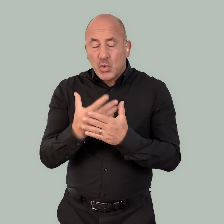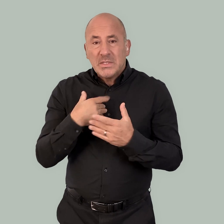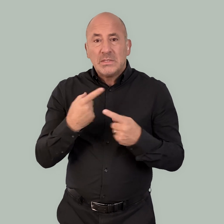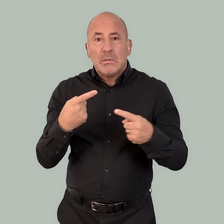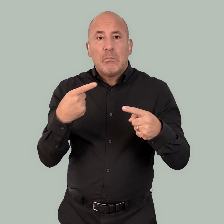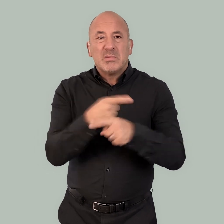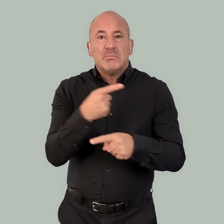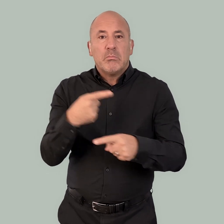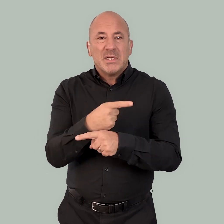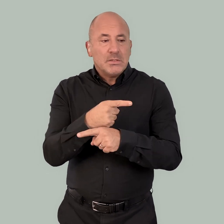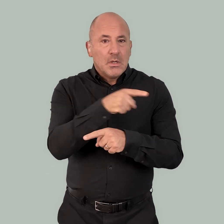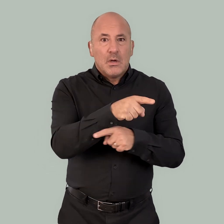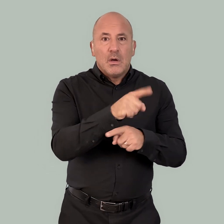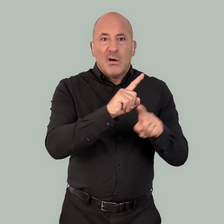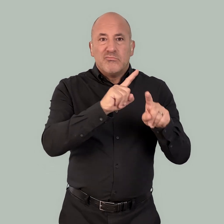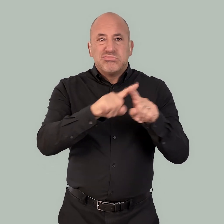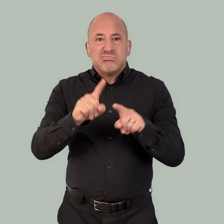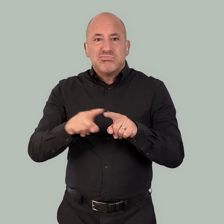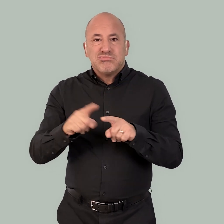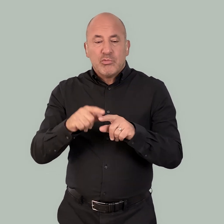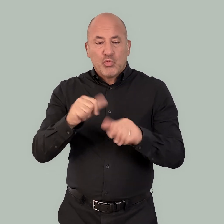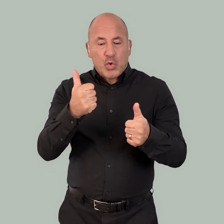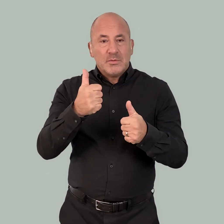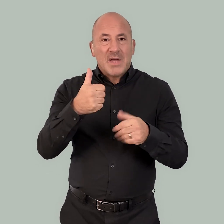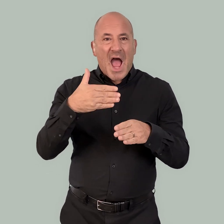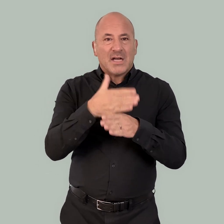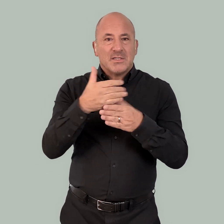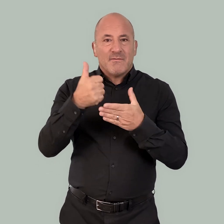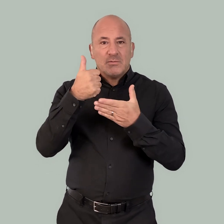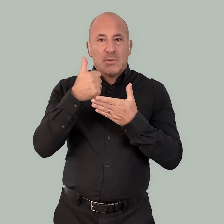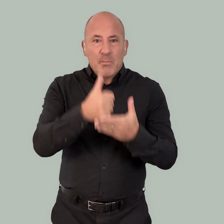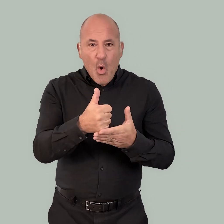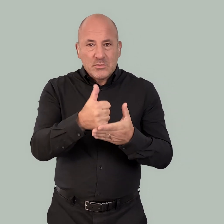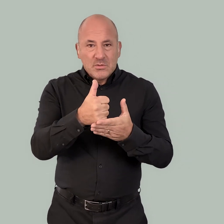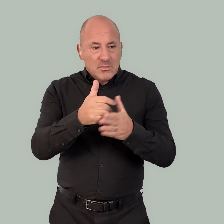opportunities to connect people to a system of active support